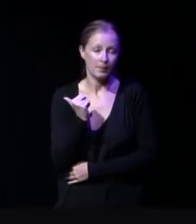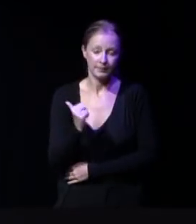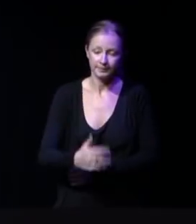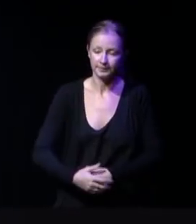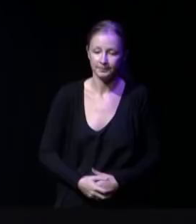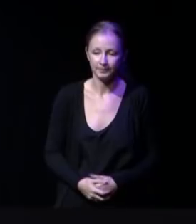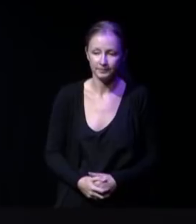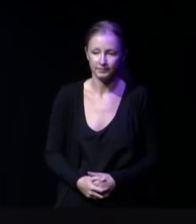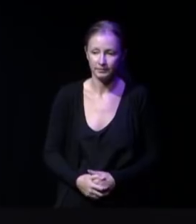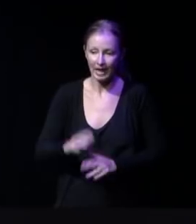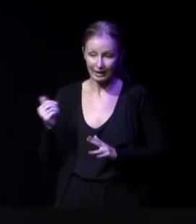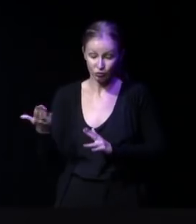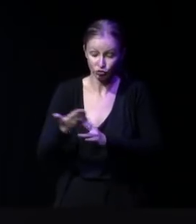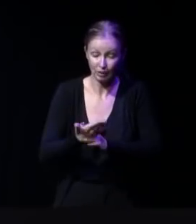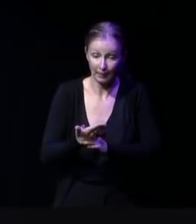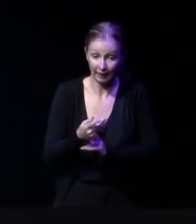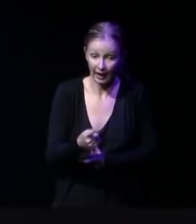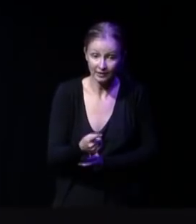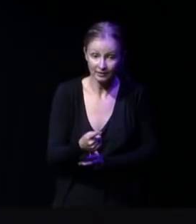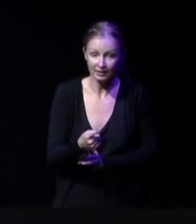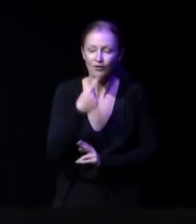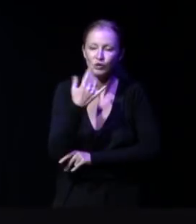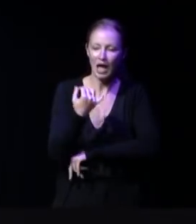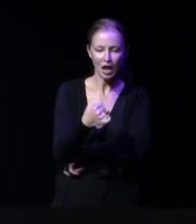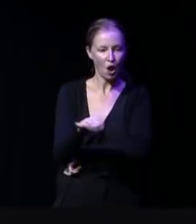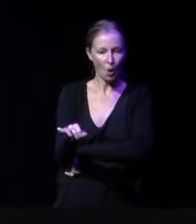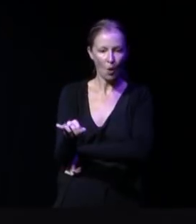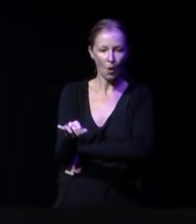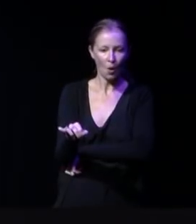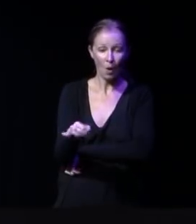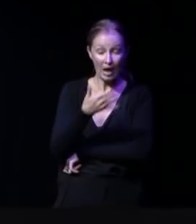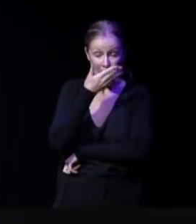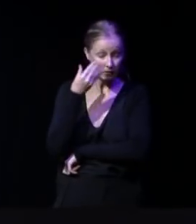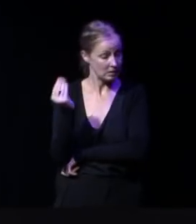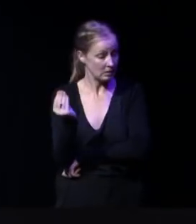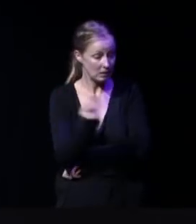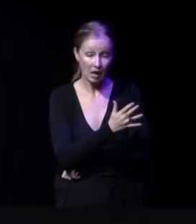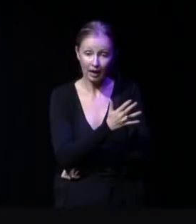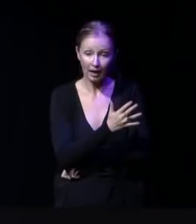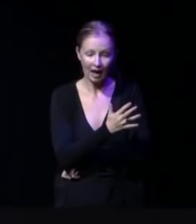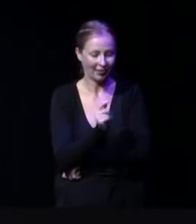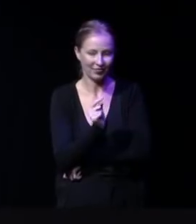Interrupting this, refusing that, abandoning all of it, this is our real challenge.